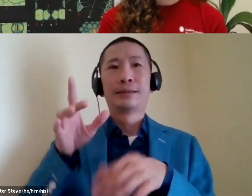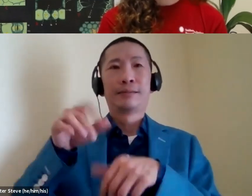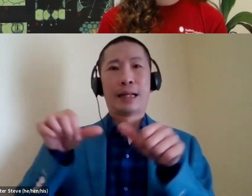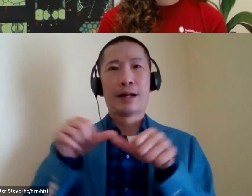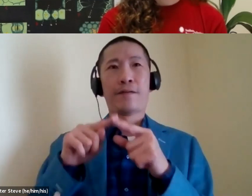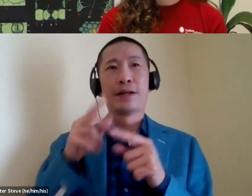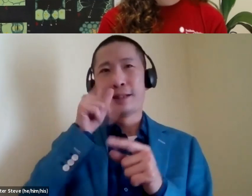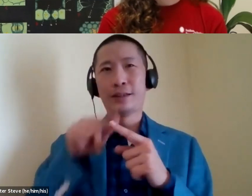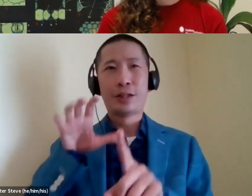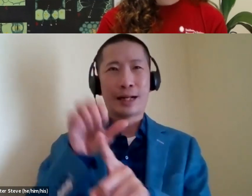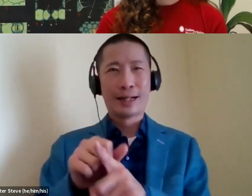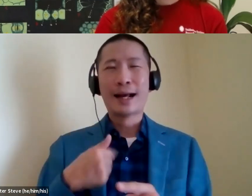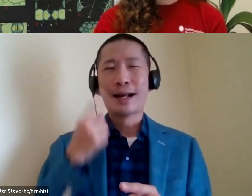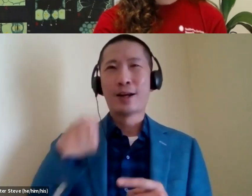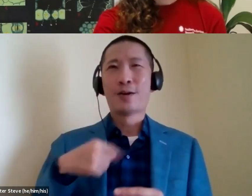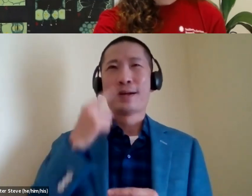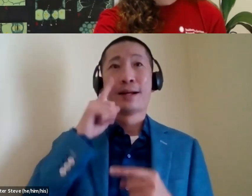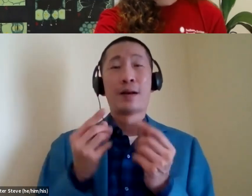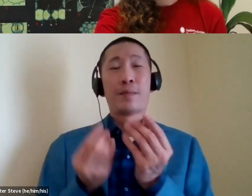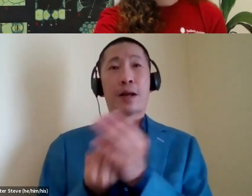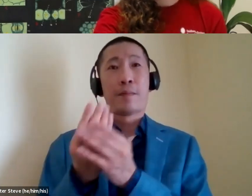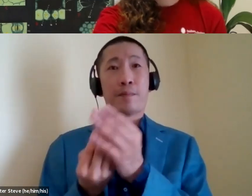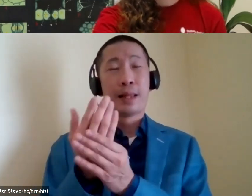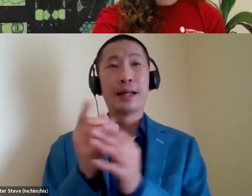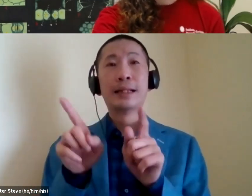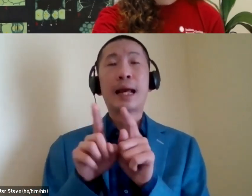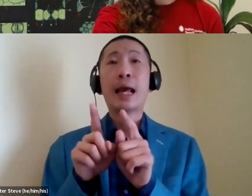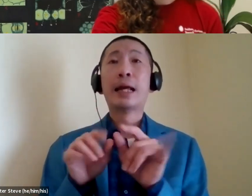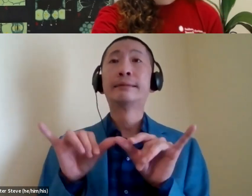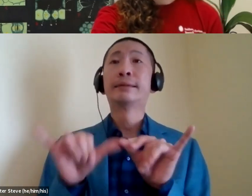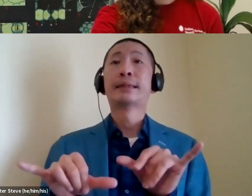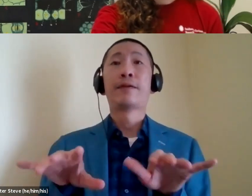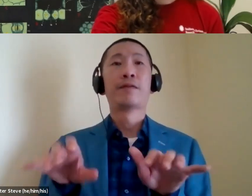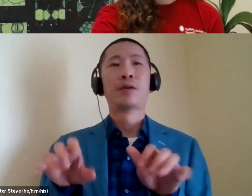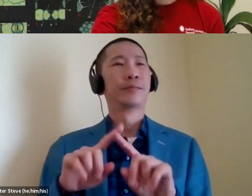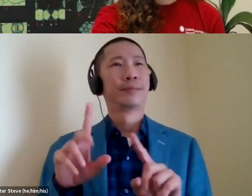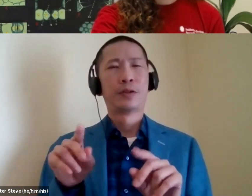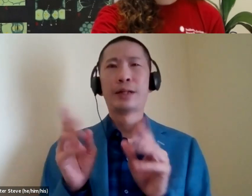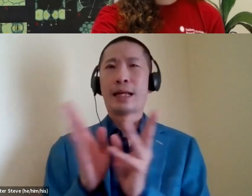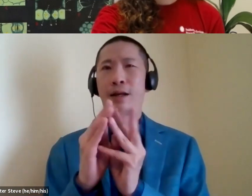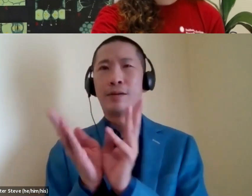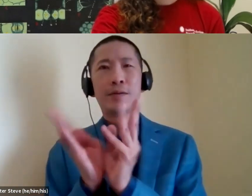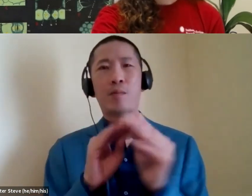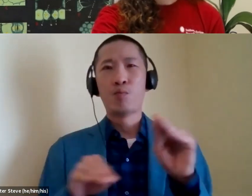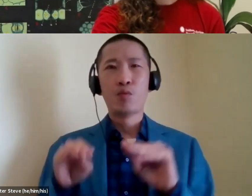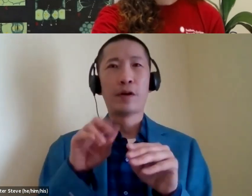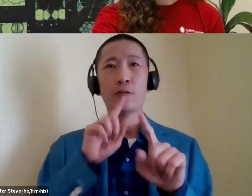Kim Komatsu (she/her): So I think we think about plants is really stationary things but often they are moving in reacting in ways that we don't anticipate.